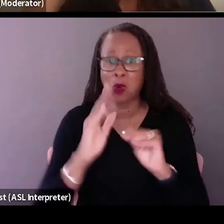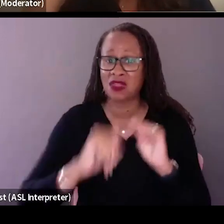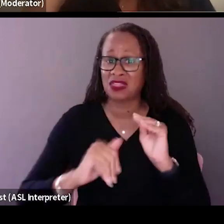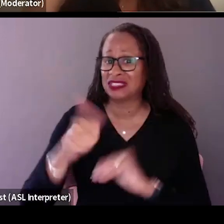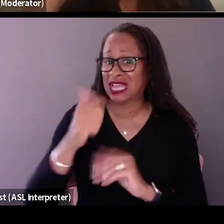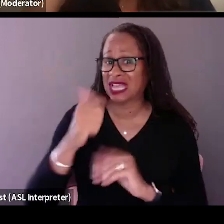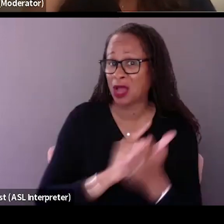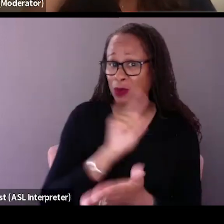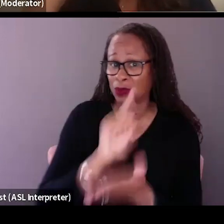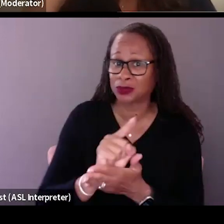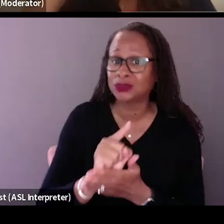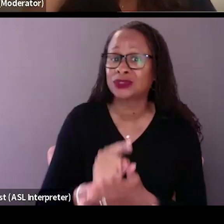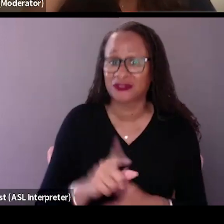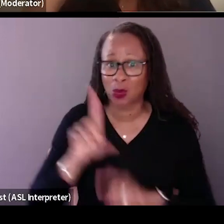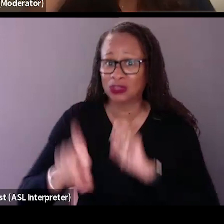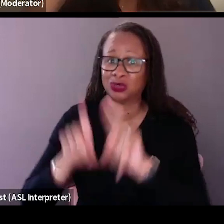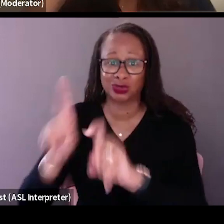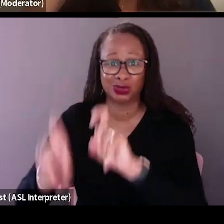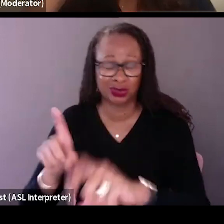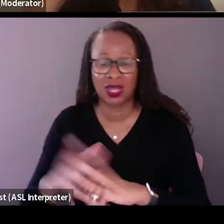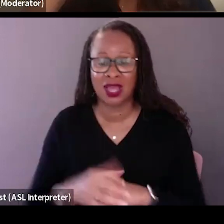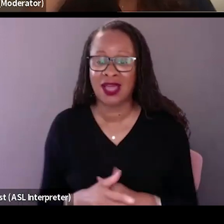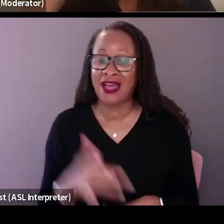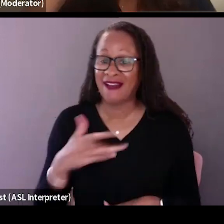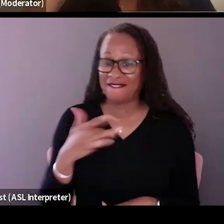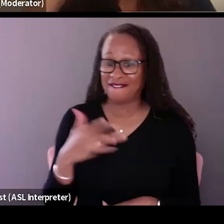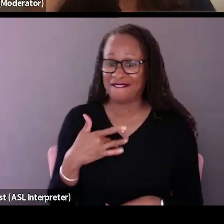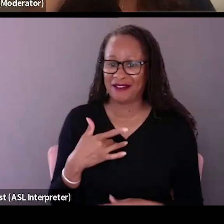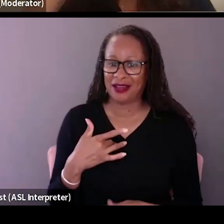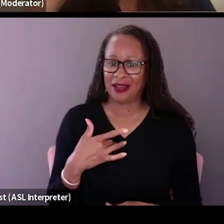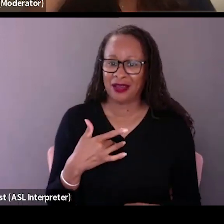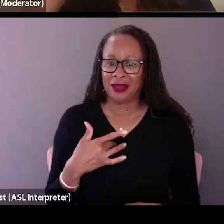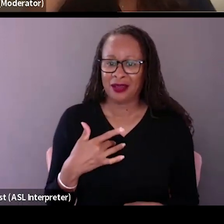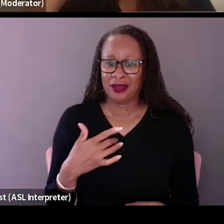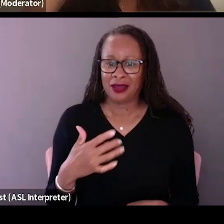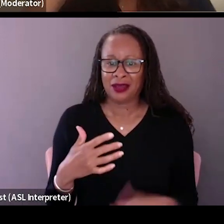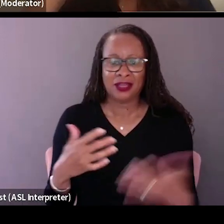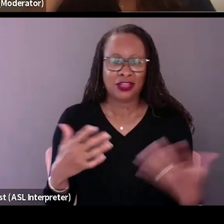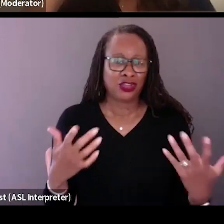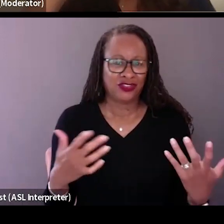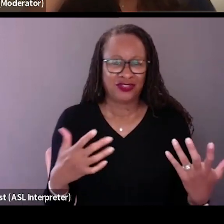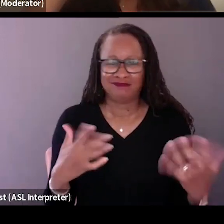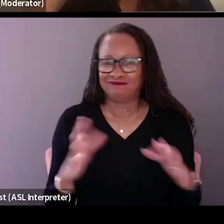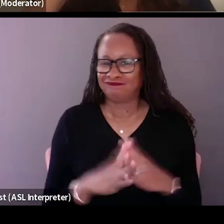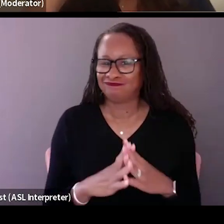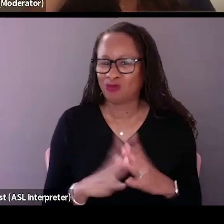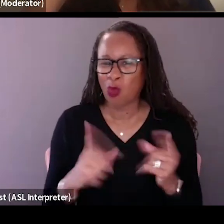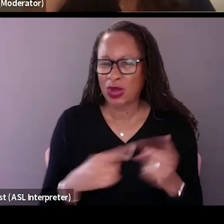I mean, I feel like when you watch him, you can just press play at any point in his testimony